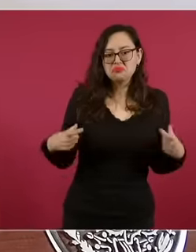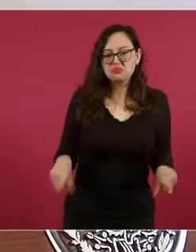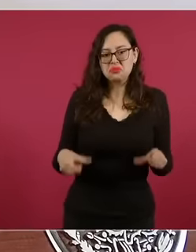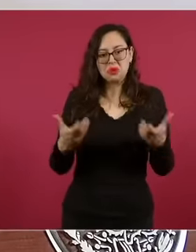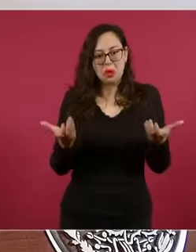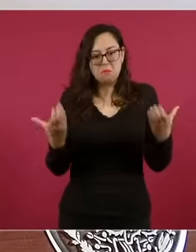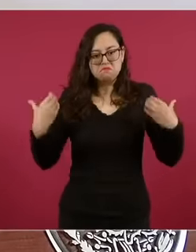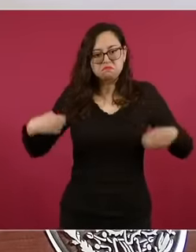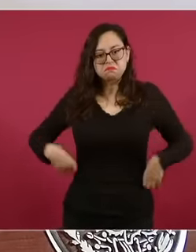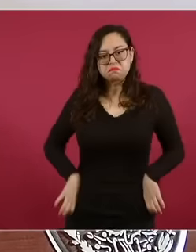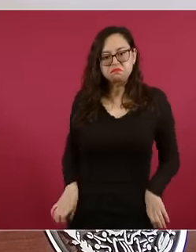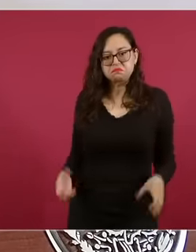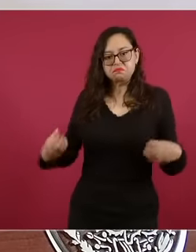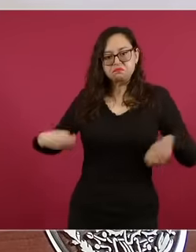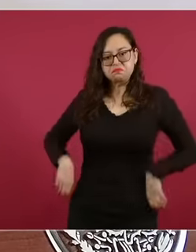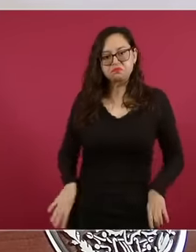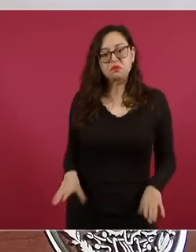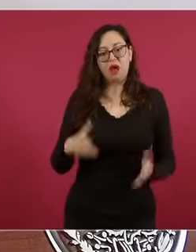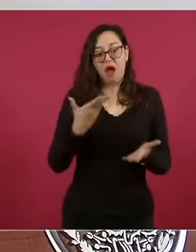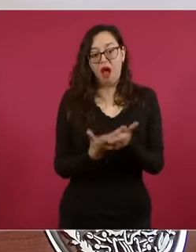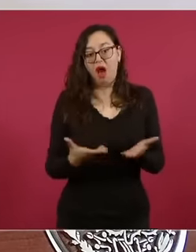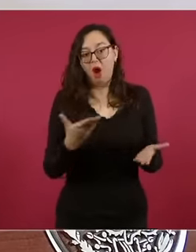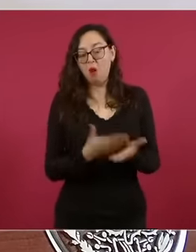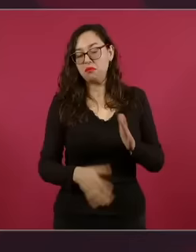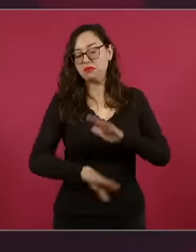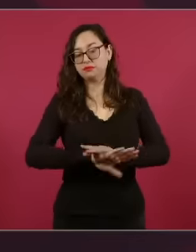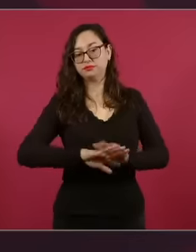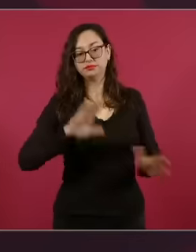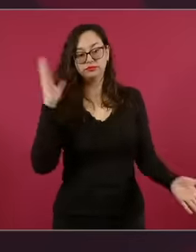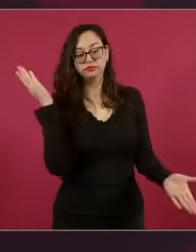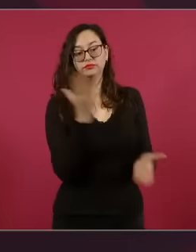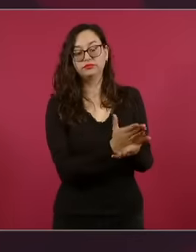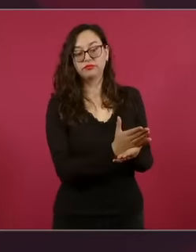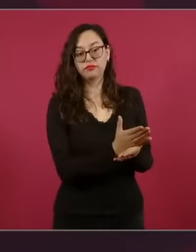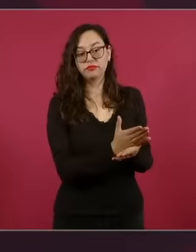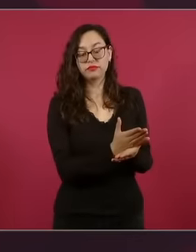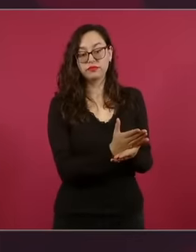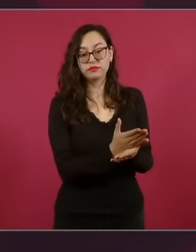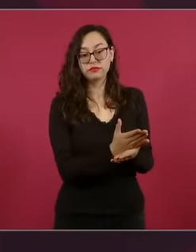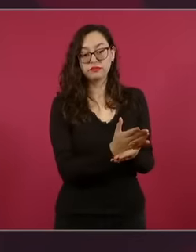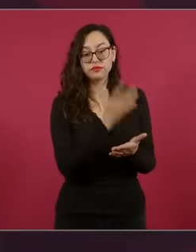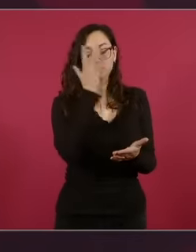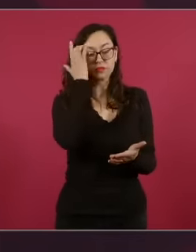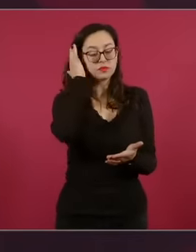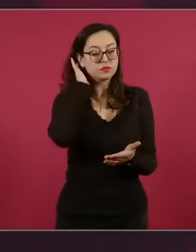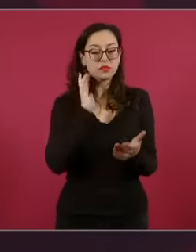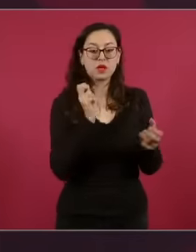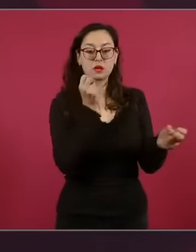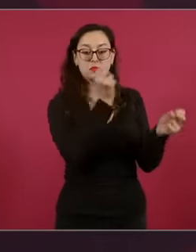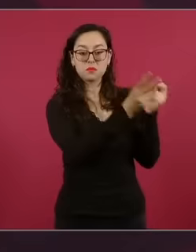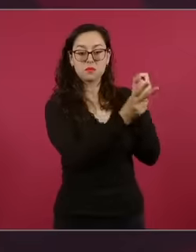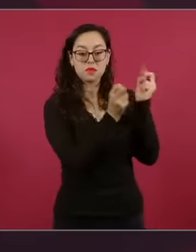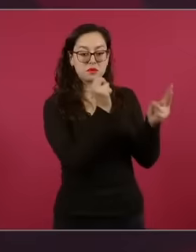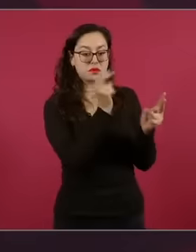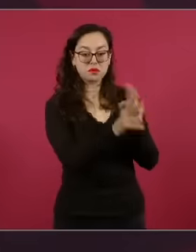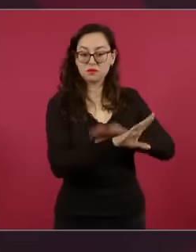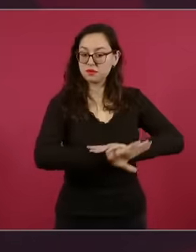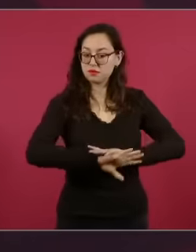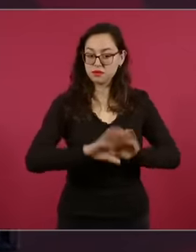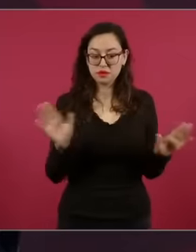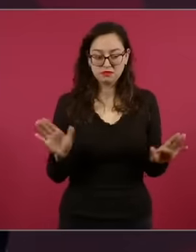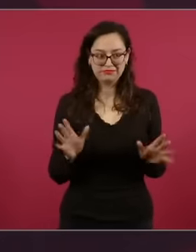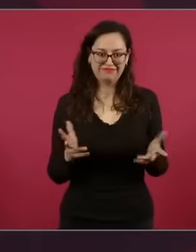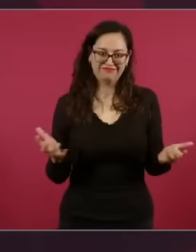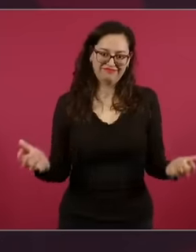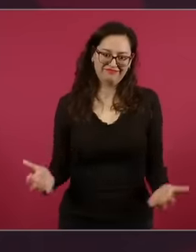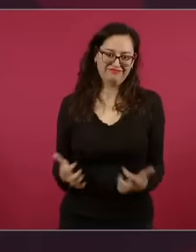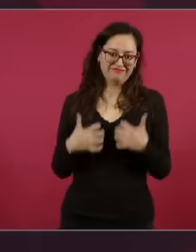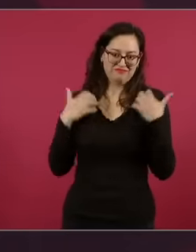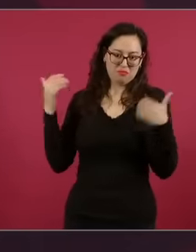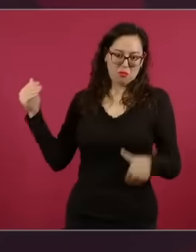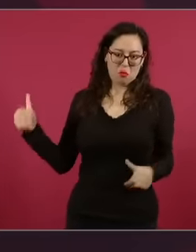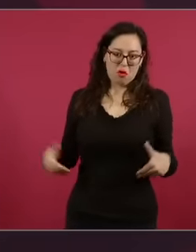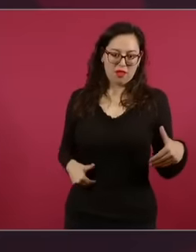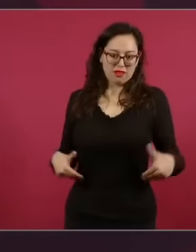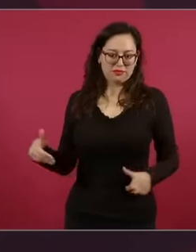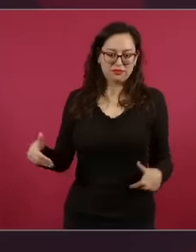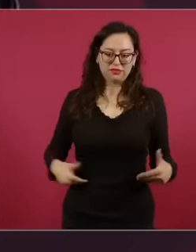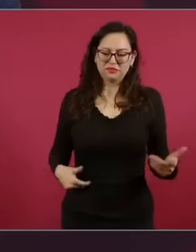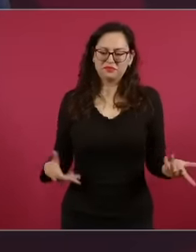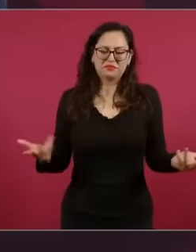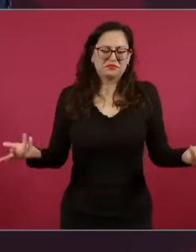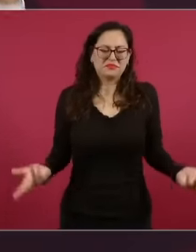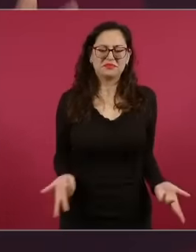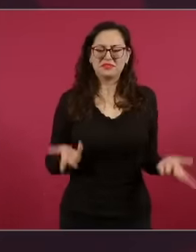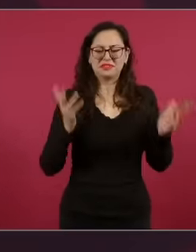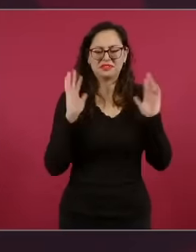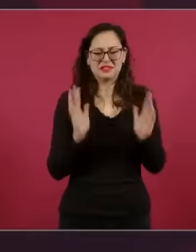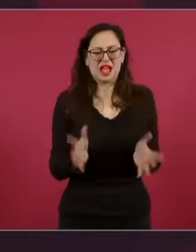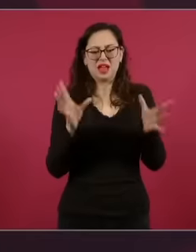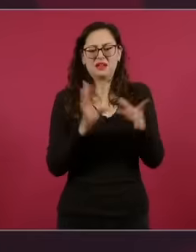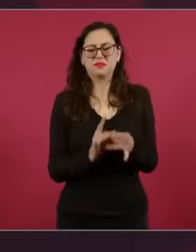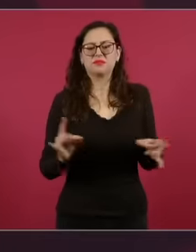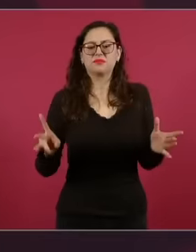since now they no longer receive those privileges Well, they are very upset We have already said it many times,